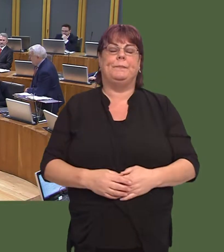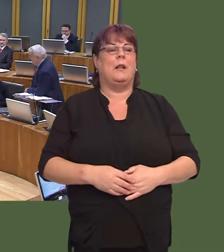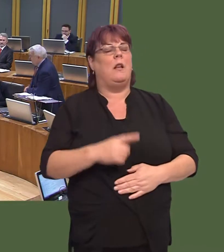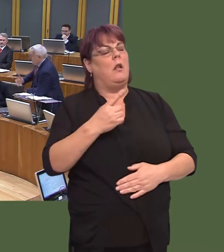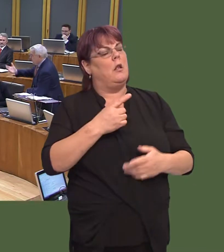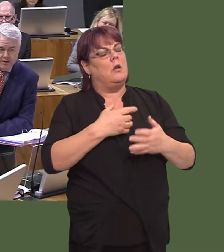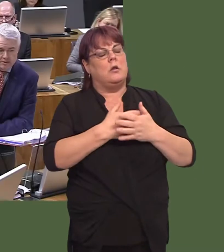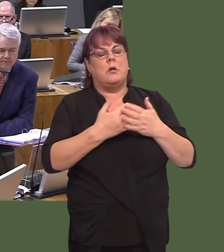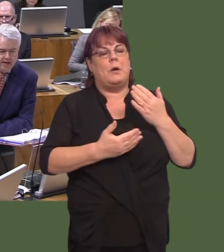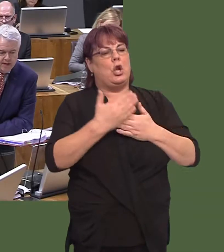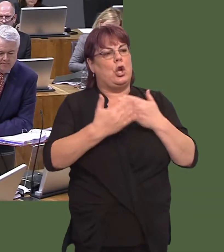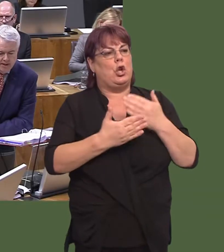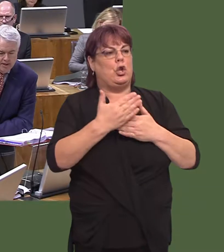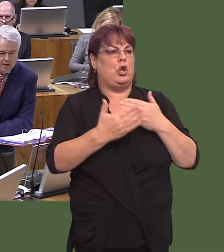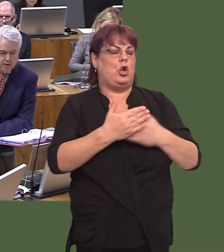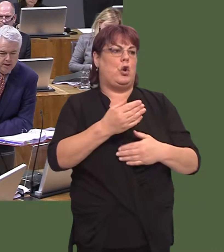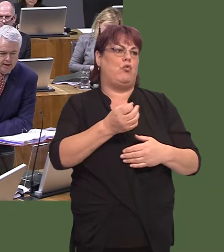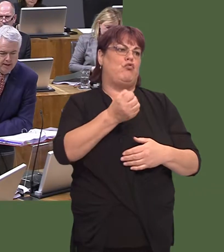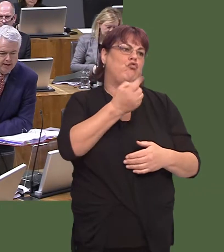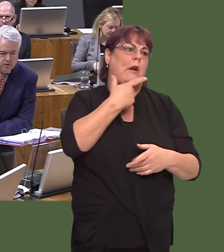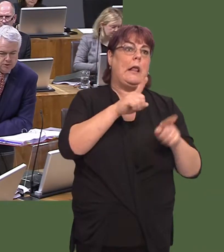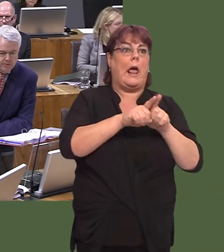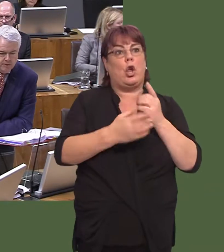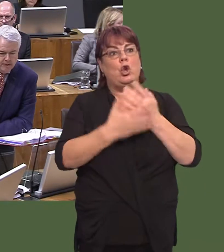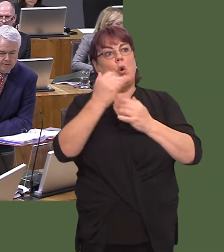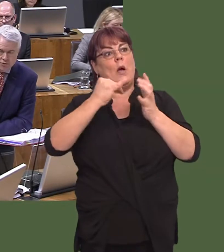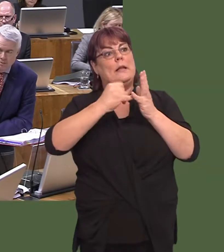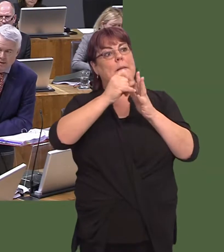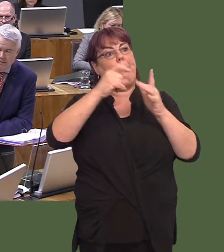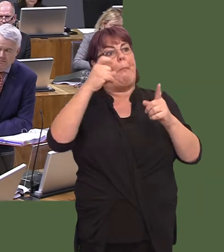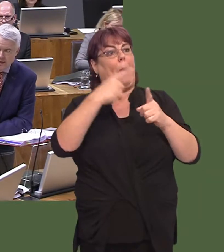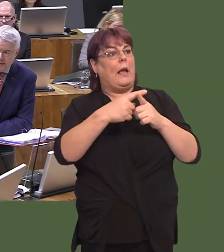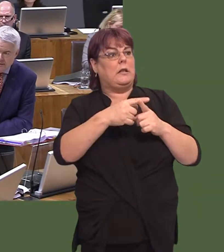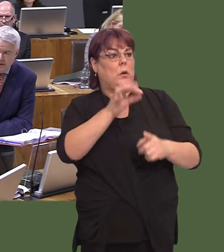the market Drugs like Spiceófairly new, causes people to become extremely violent.